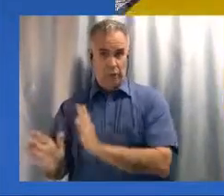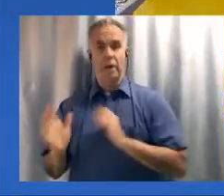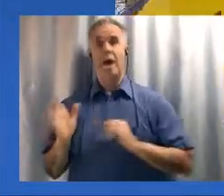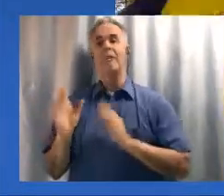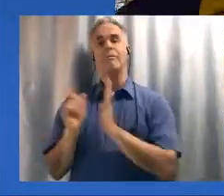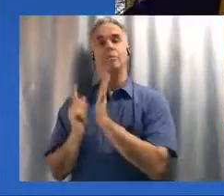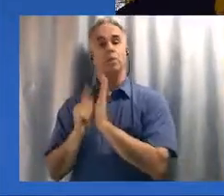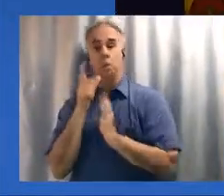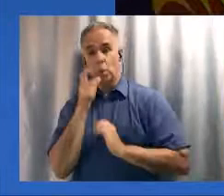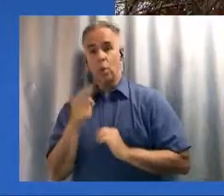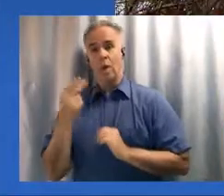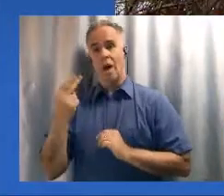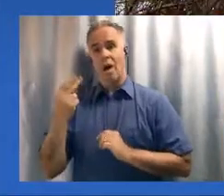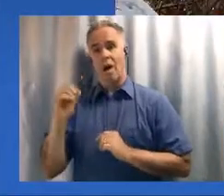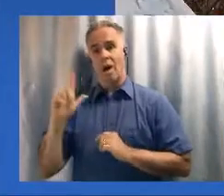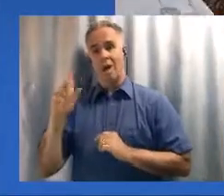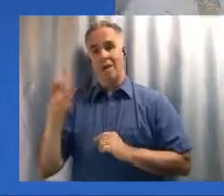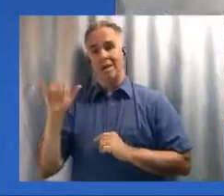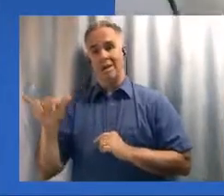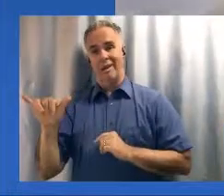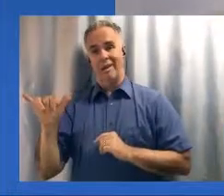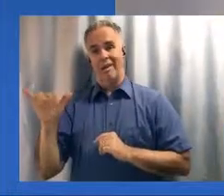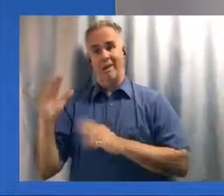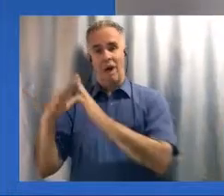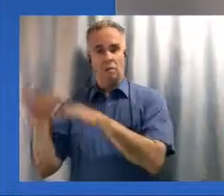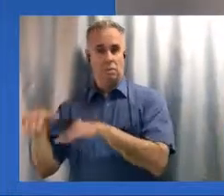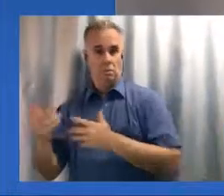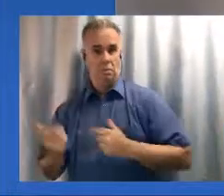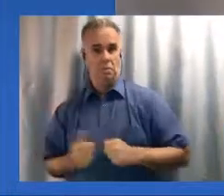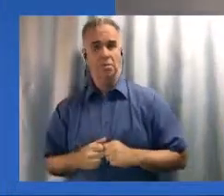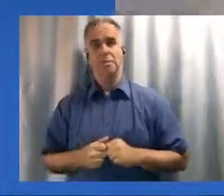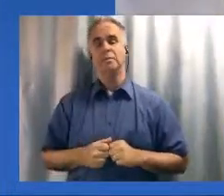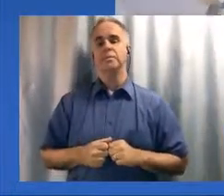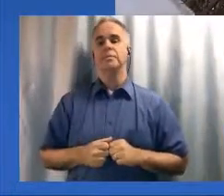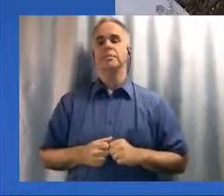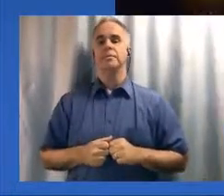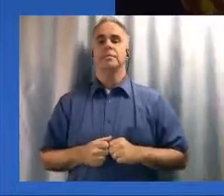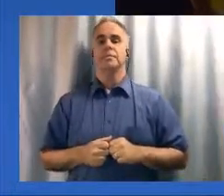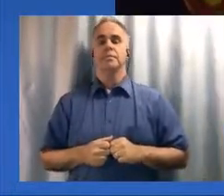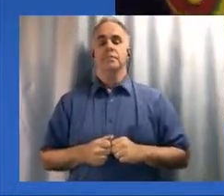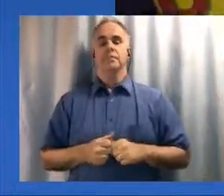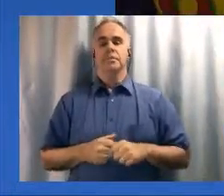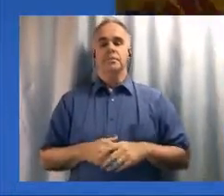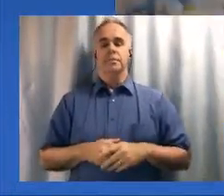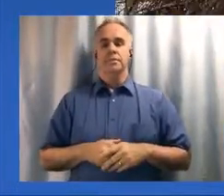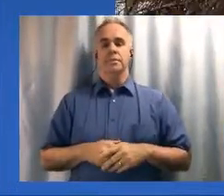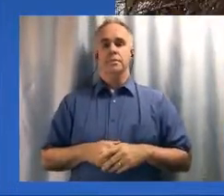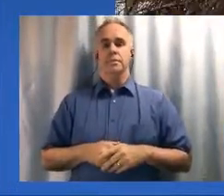And it's published by Holiday House.